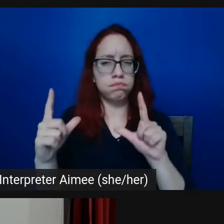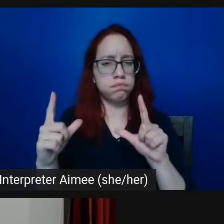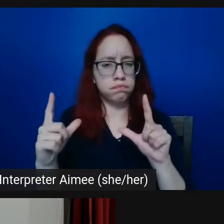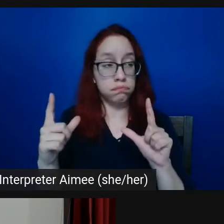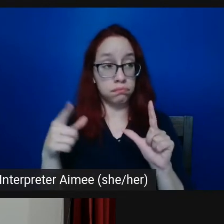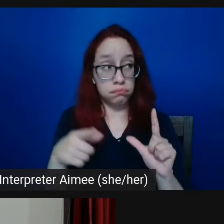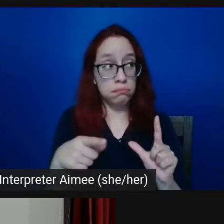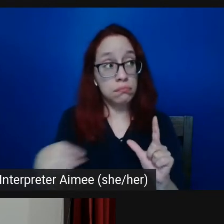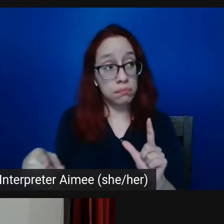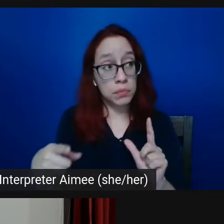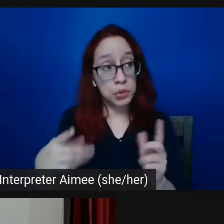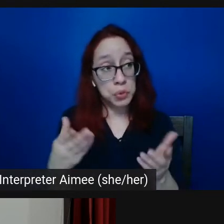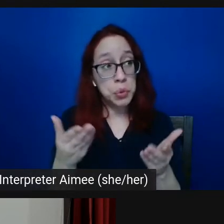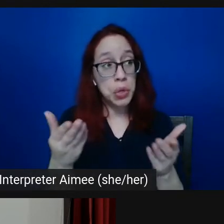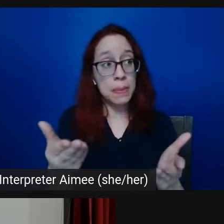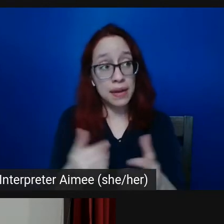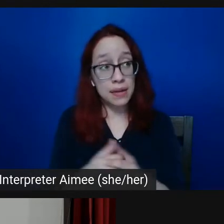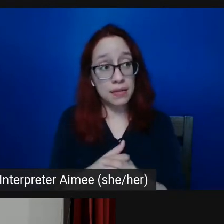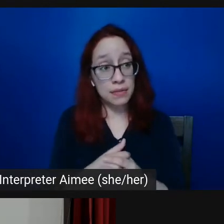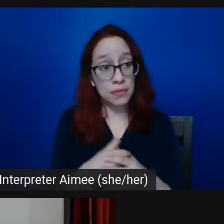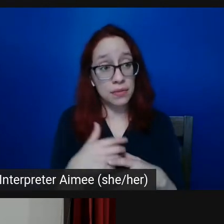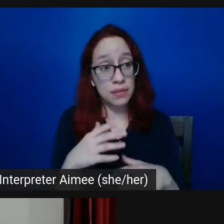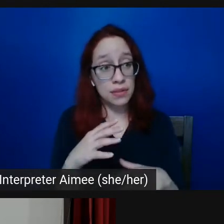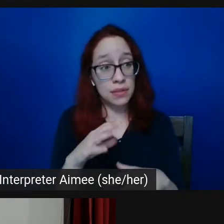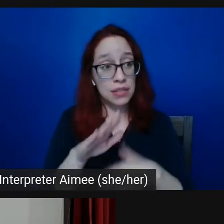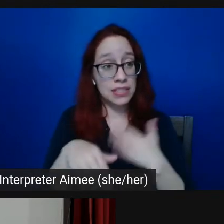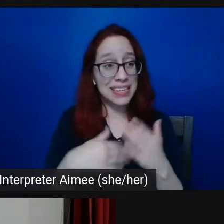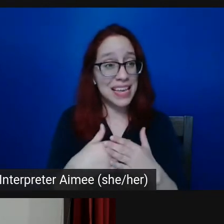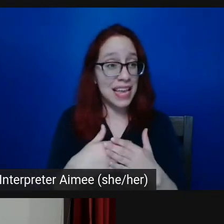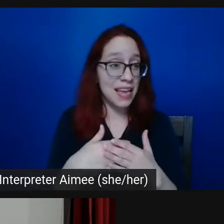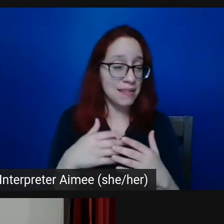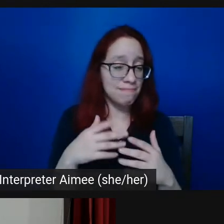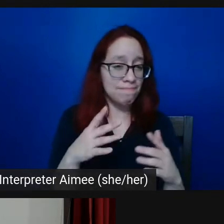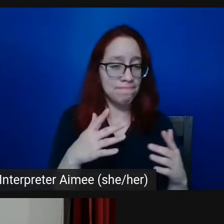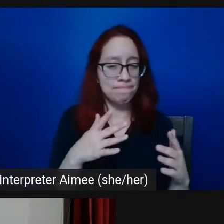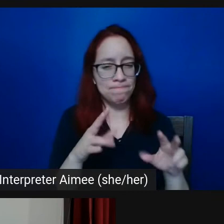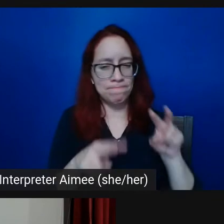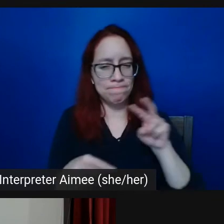you would recommend to get an overall feel for how they're doing?